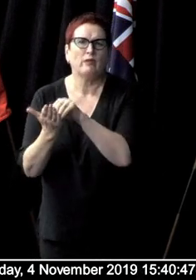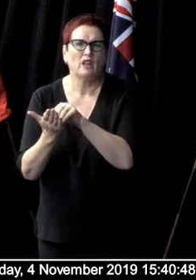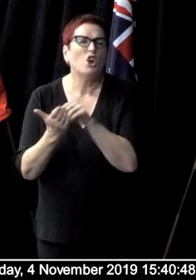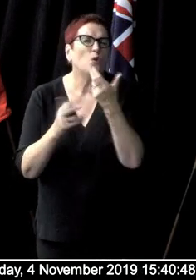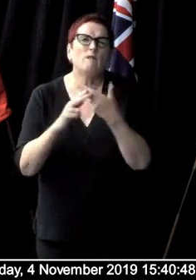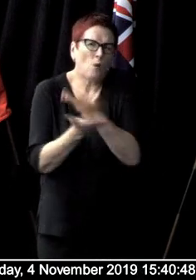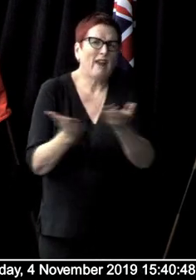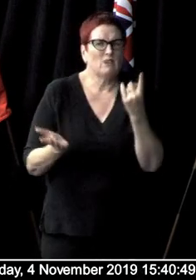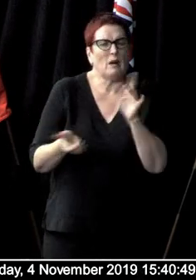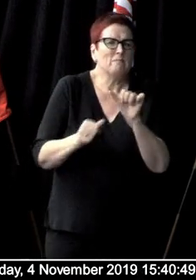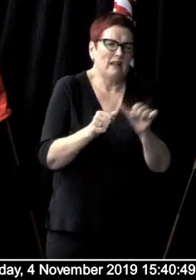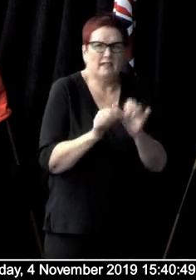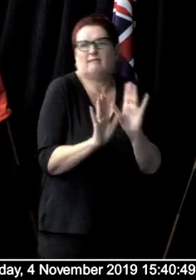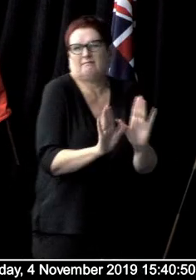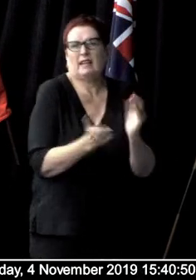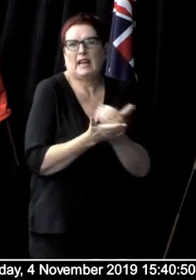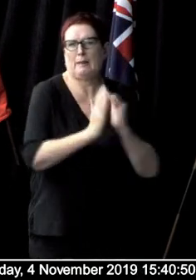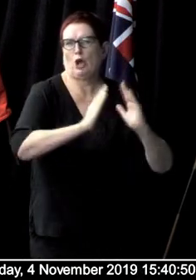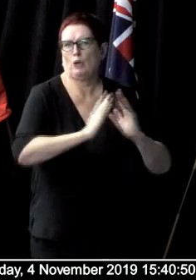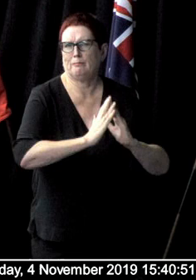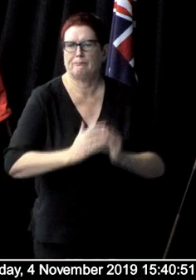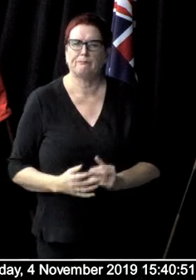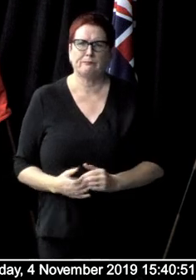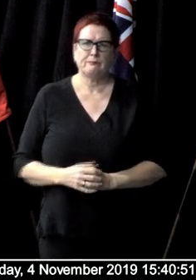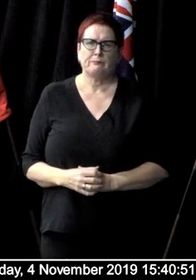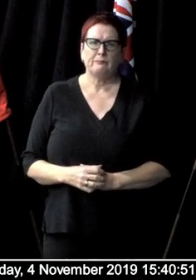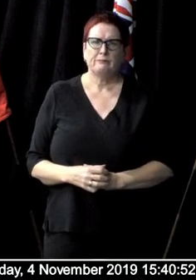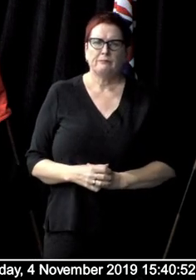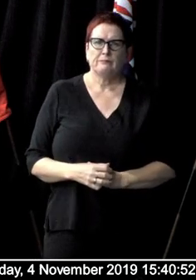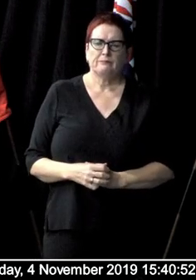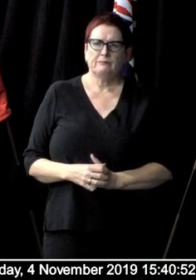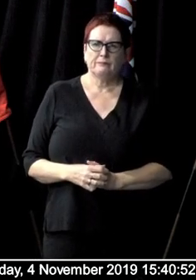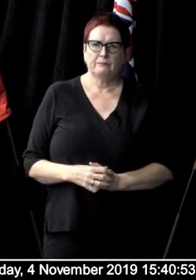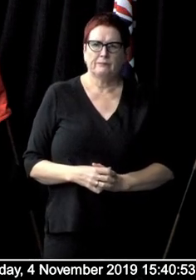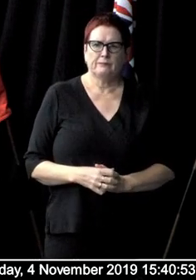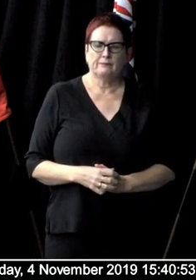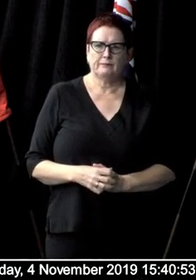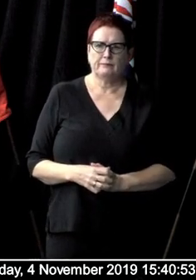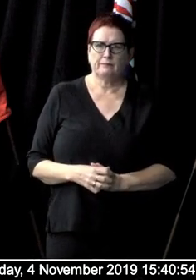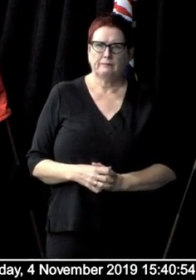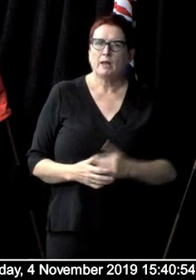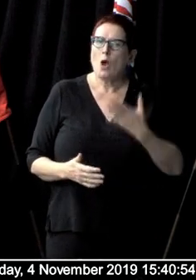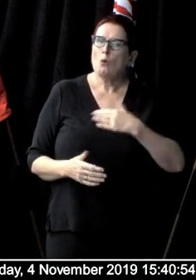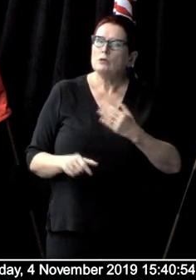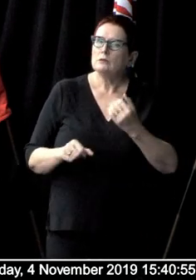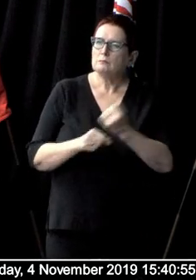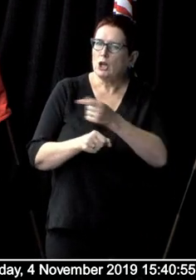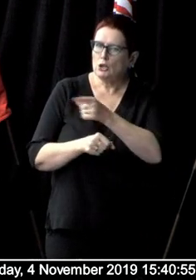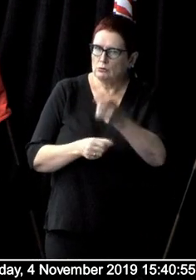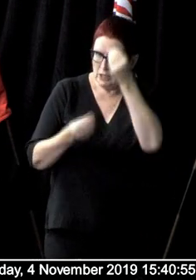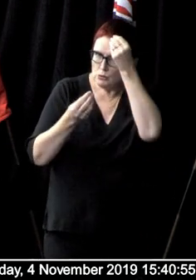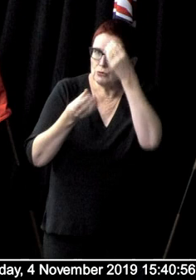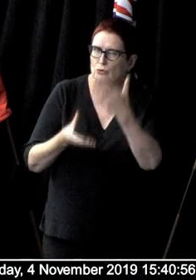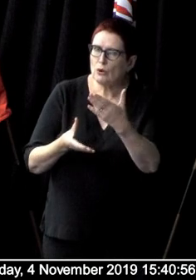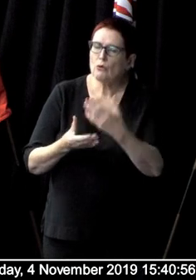I guess I want to talk – I just want to draw attention to the fact that parents